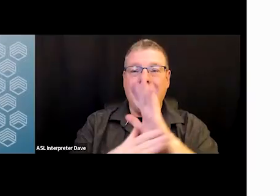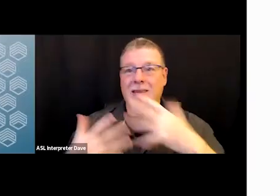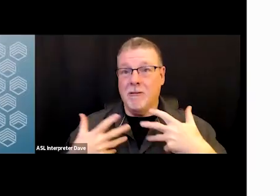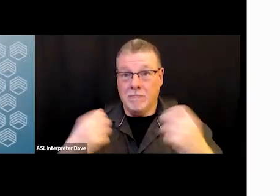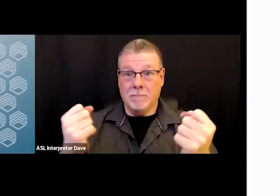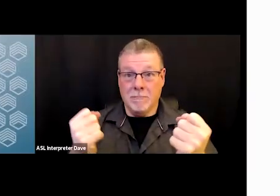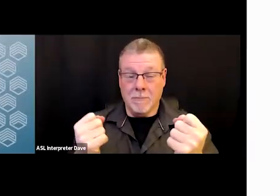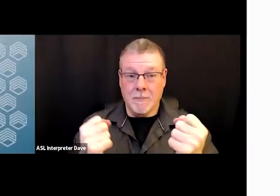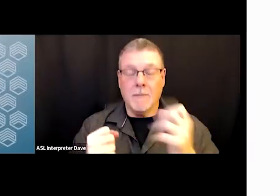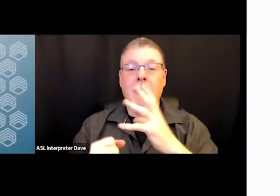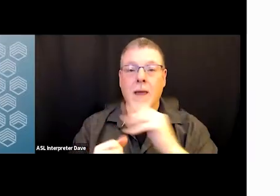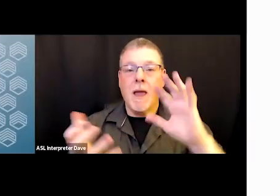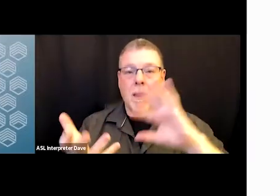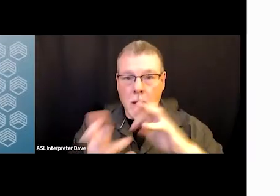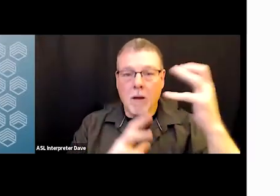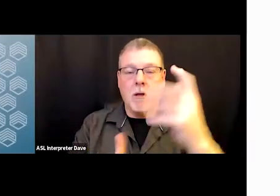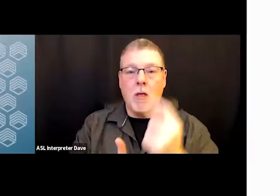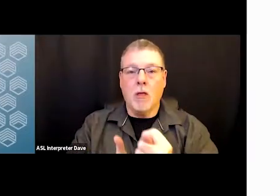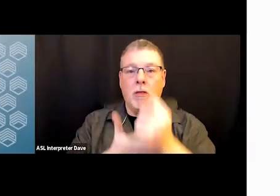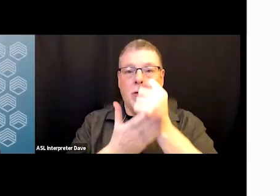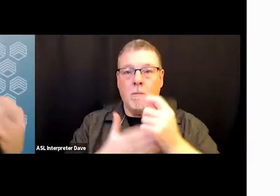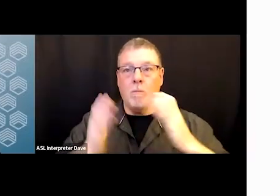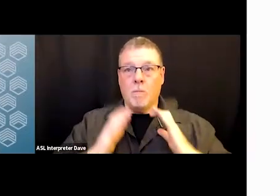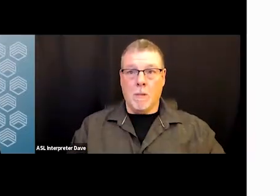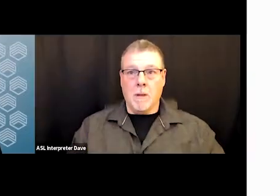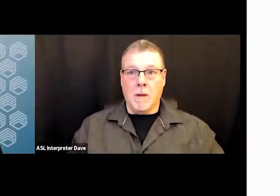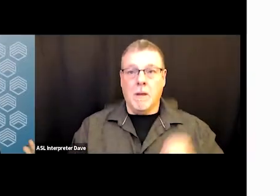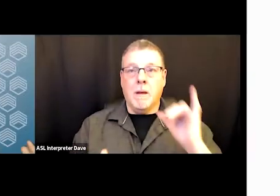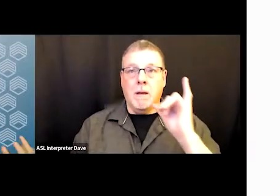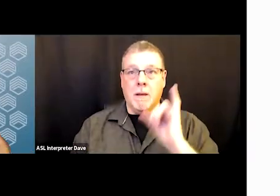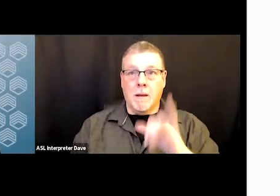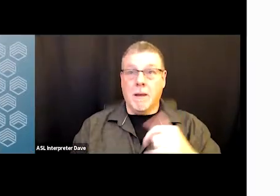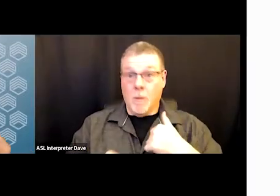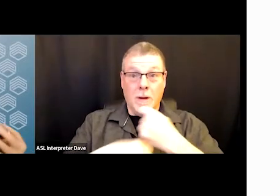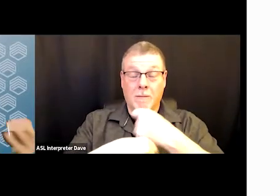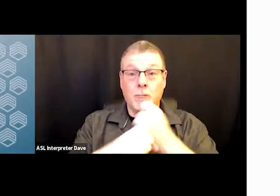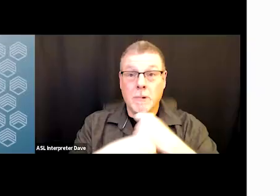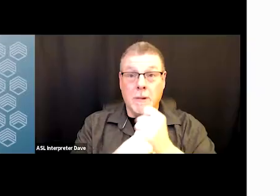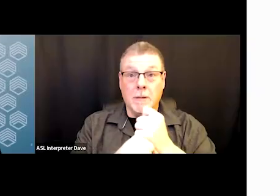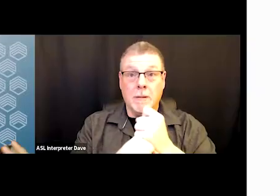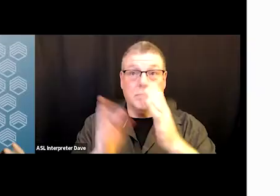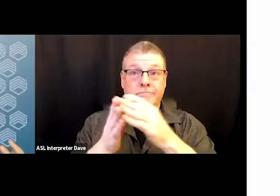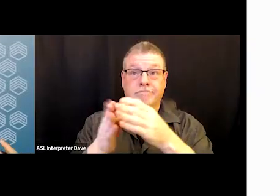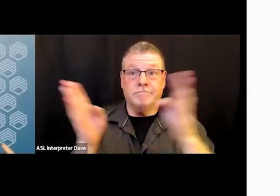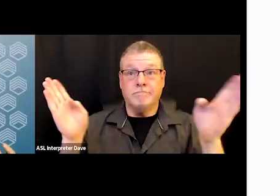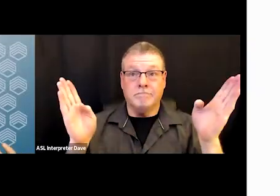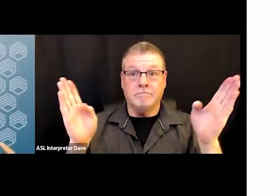and rupture the therapeutic alliance that we've created across the rest of the team.